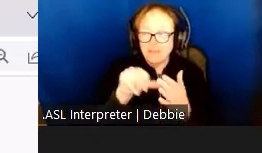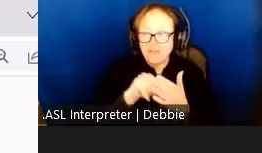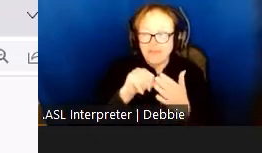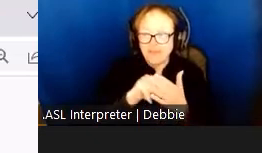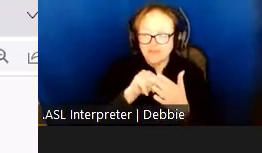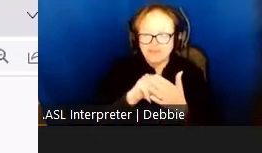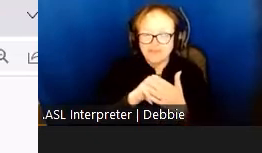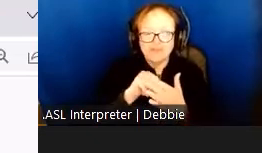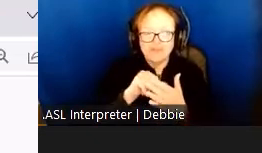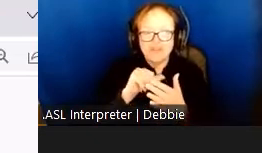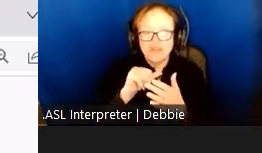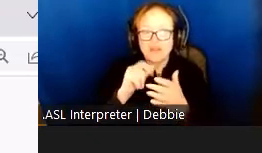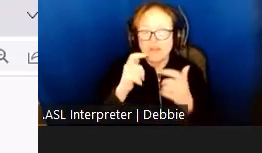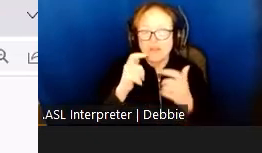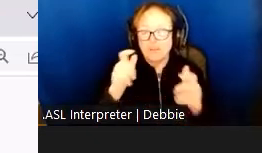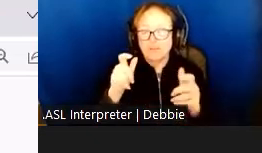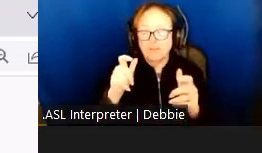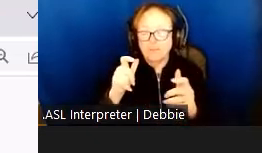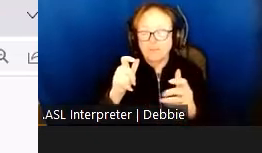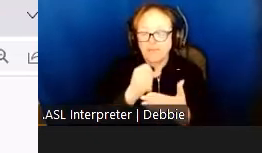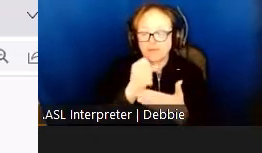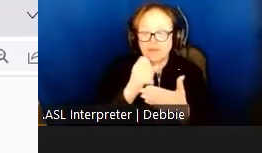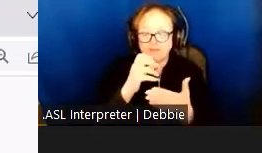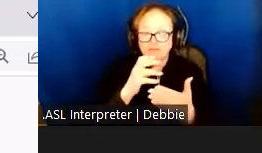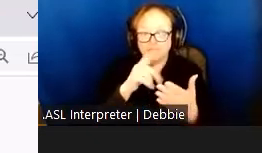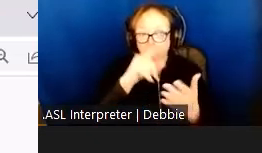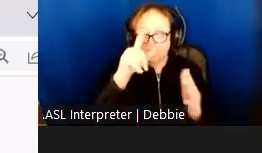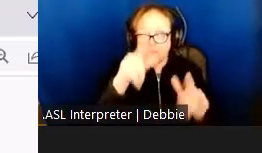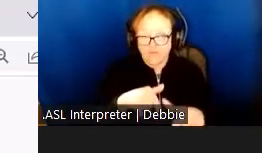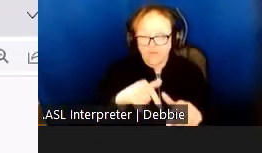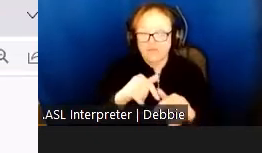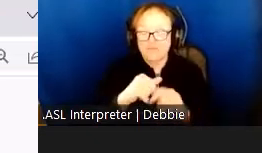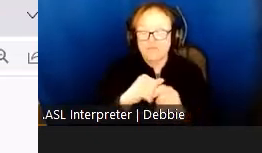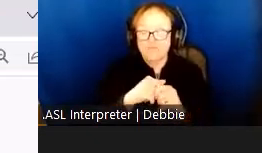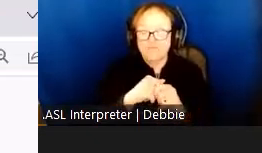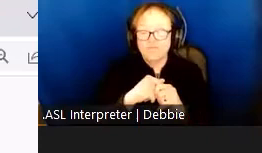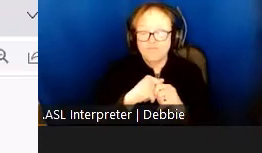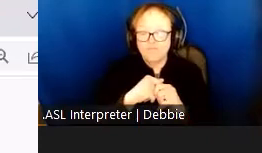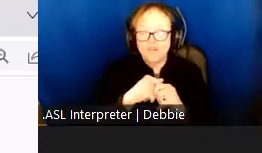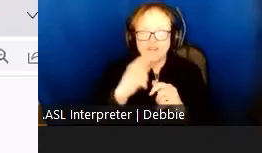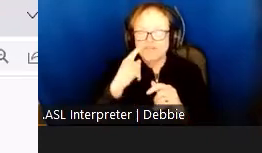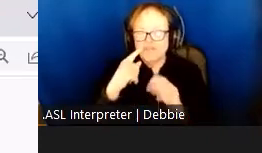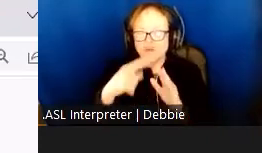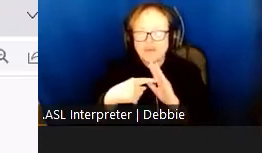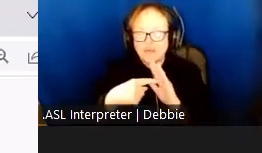the credentials for the account you just created. Again, for demonstration purposes, I’ve already registered, so I’m just going to